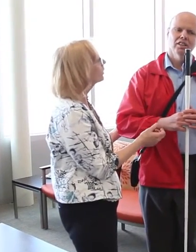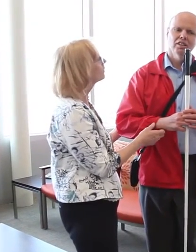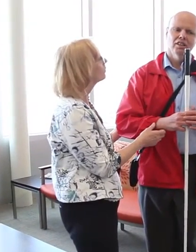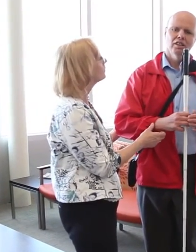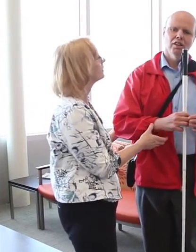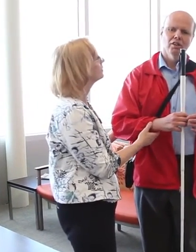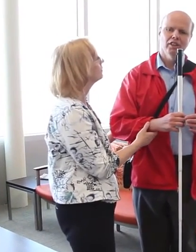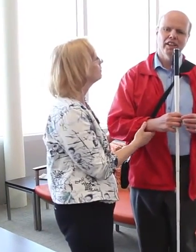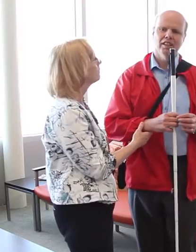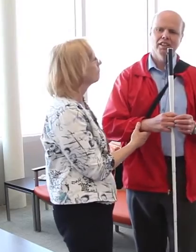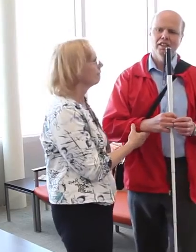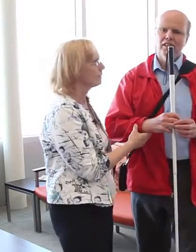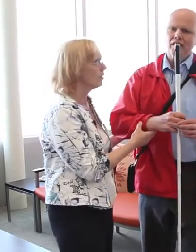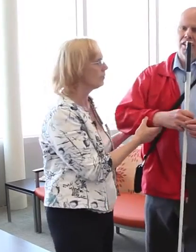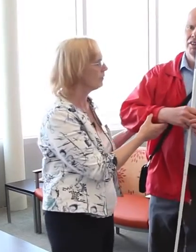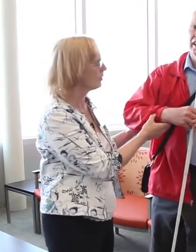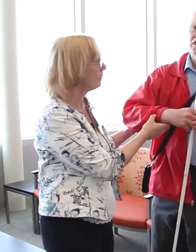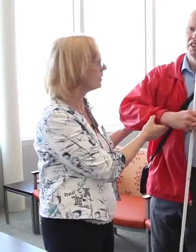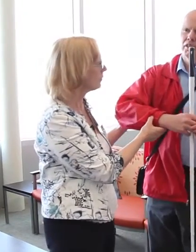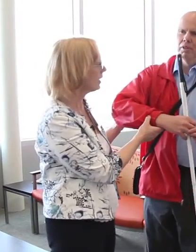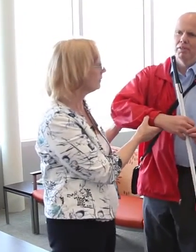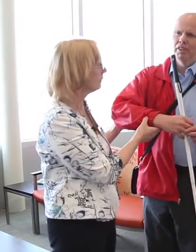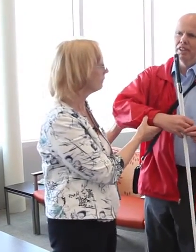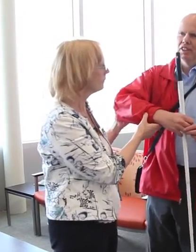you where the room is. - Oh, okay. Actually, you know what?